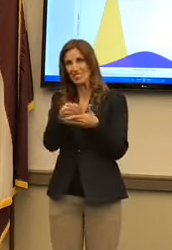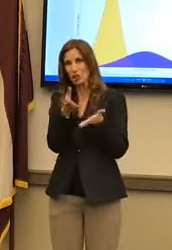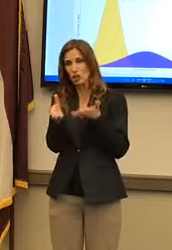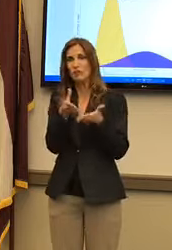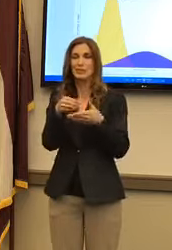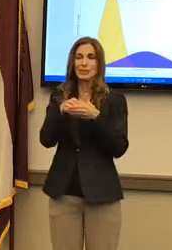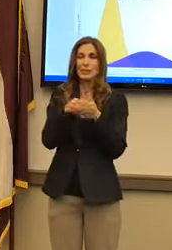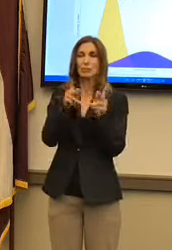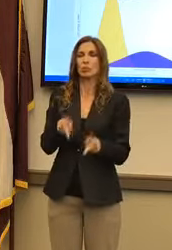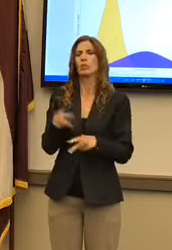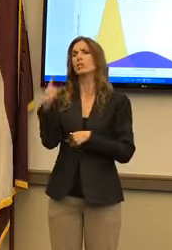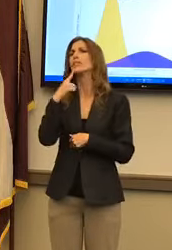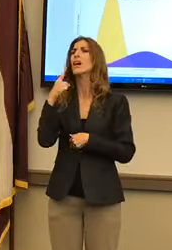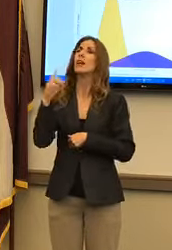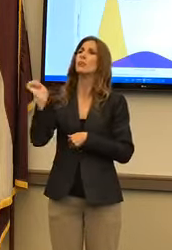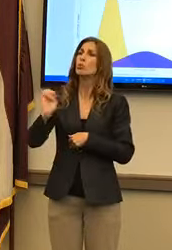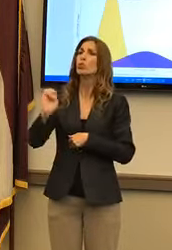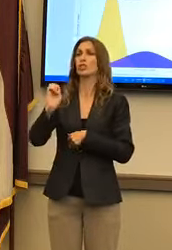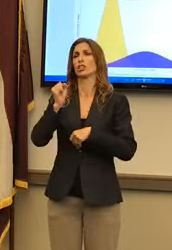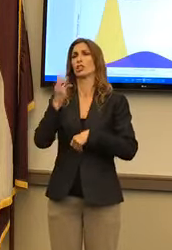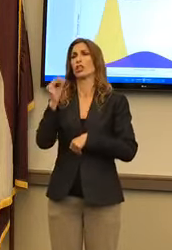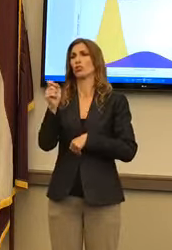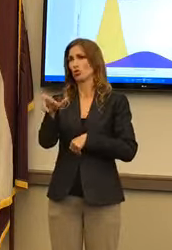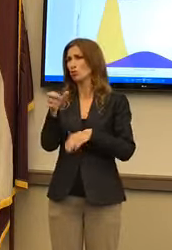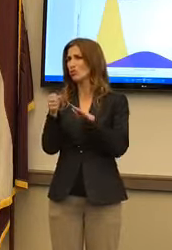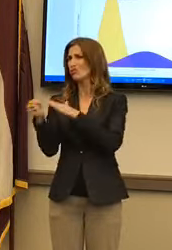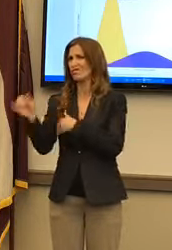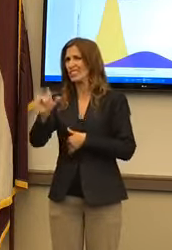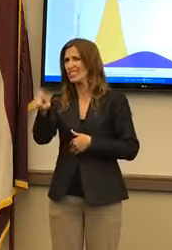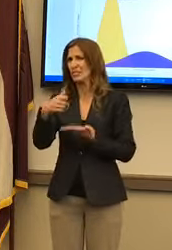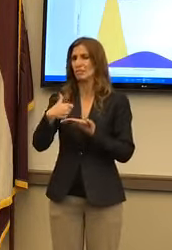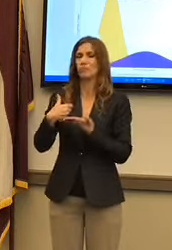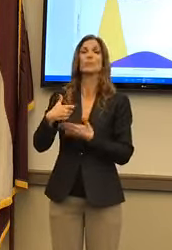support and emergency shelters more funds are urgently needed to support the